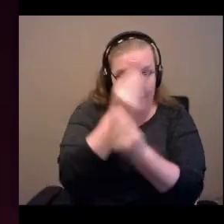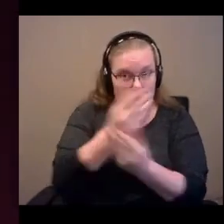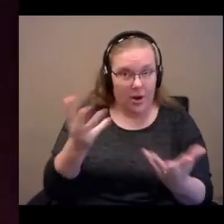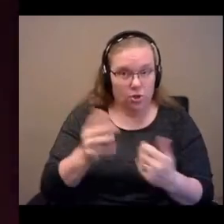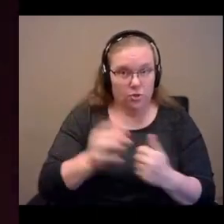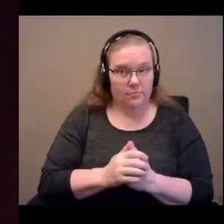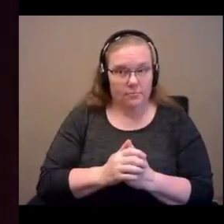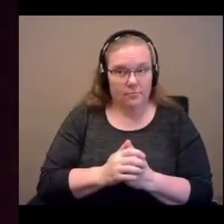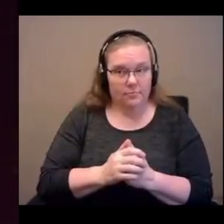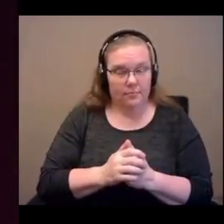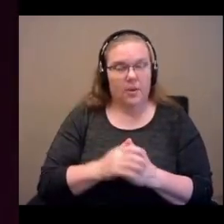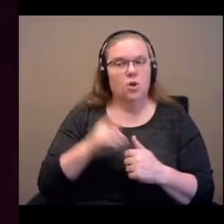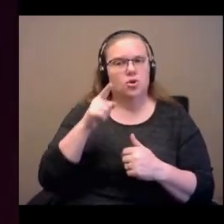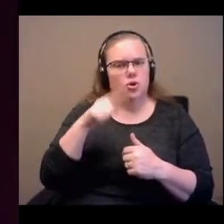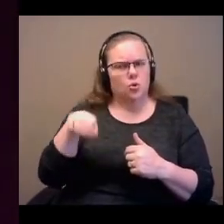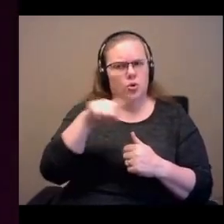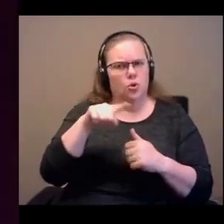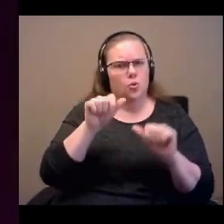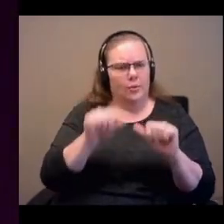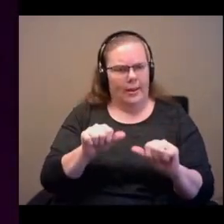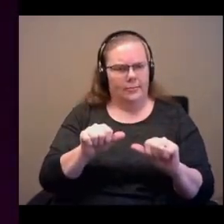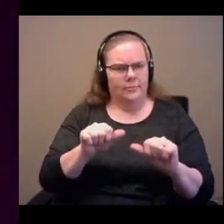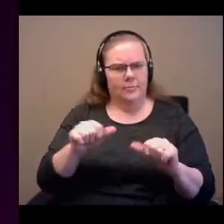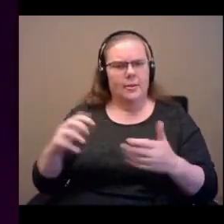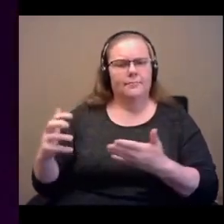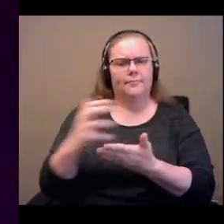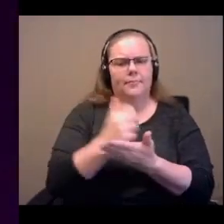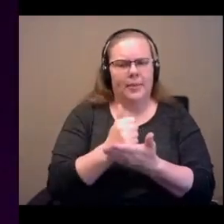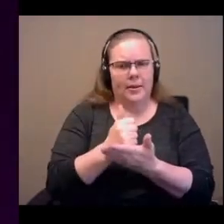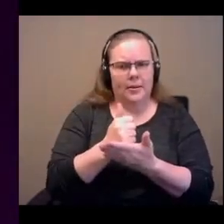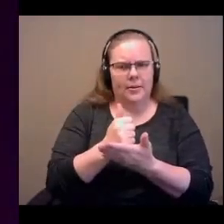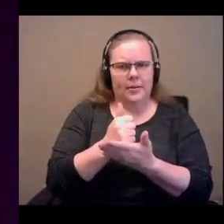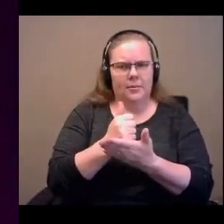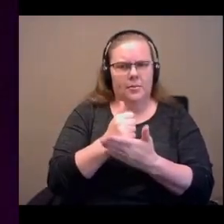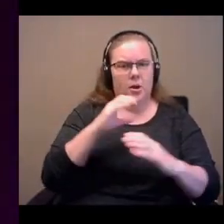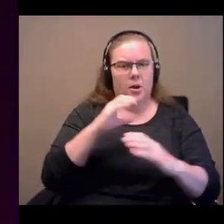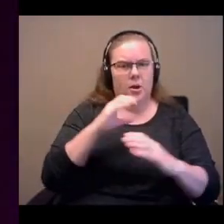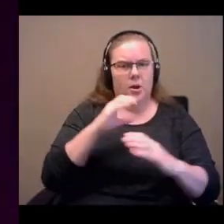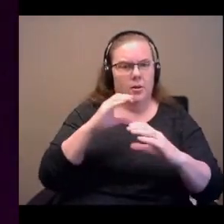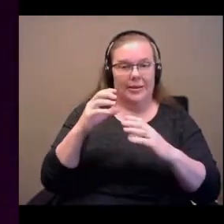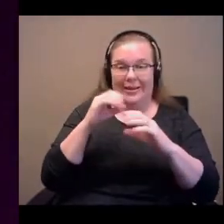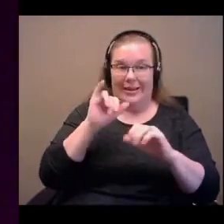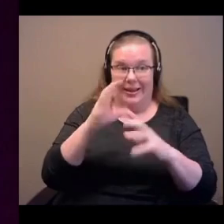to figure out better ways to achieve your goals or alternate paths to get there, right? Questions